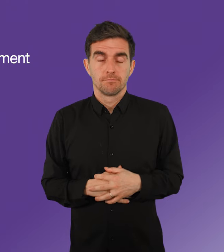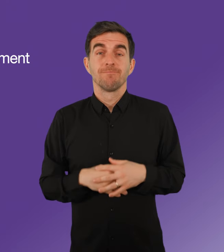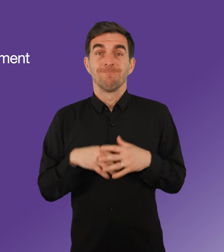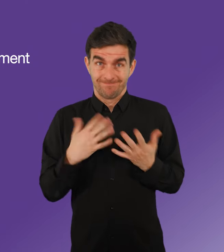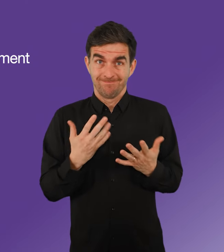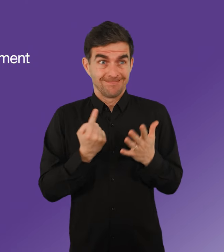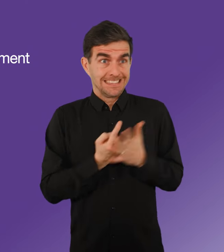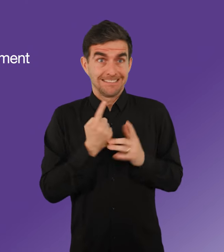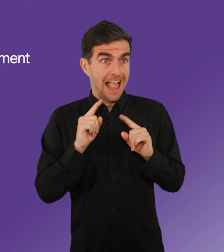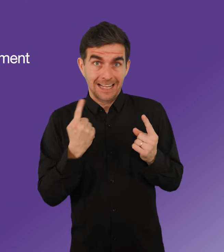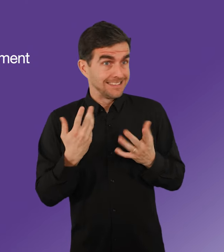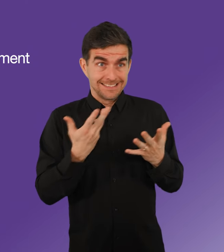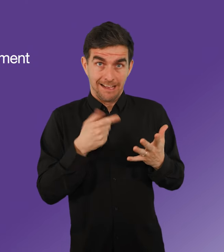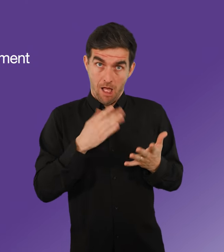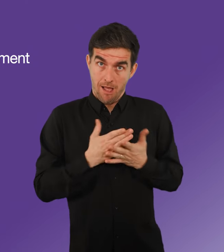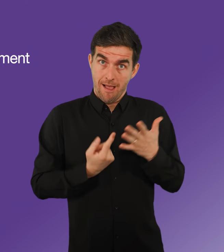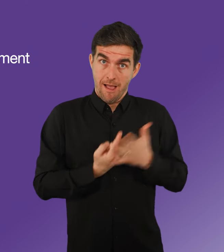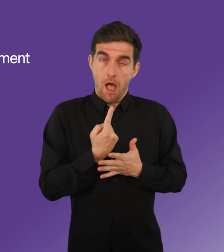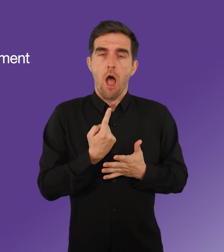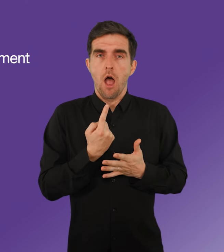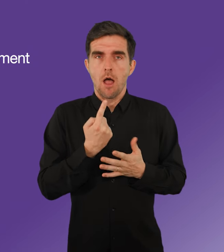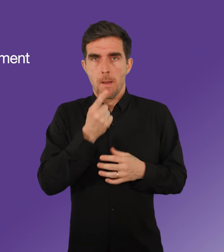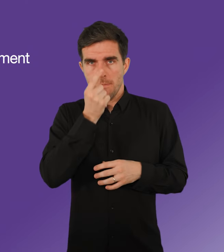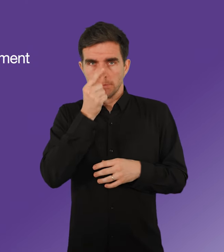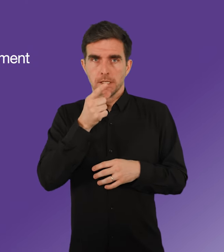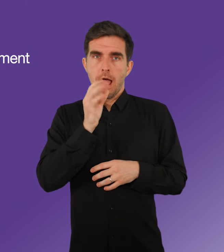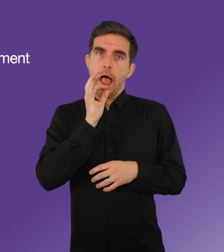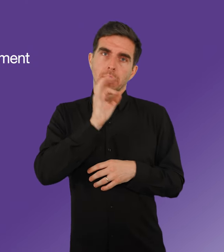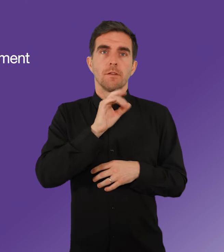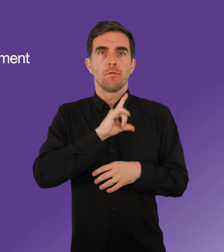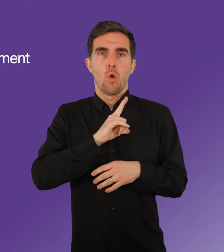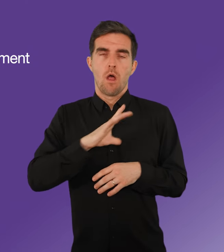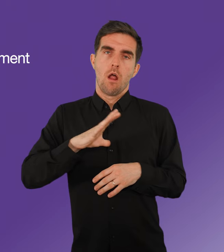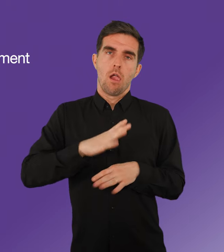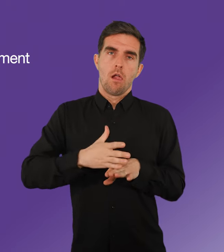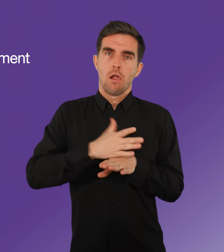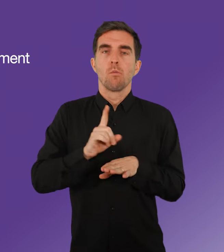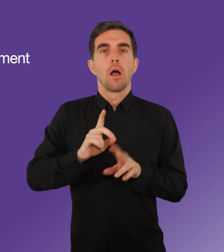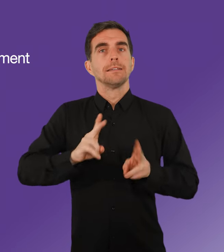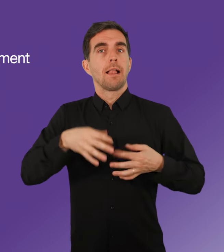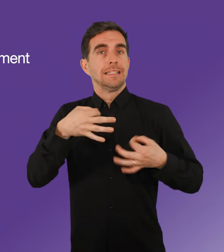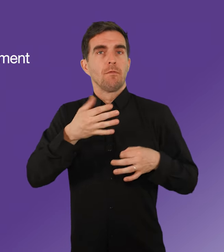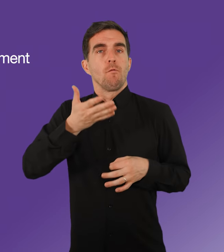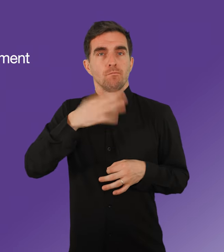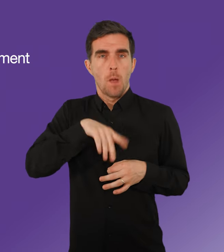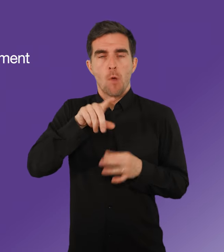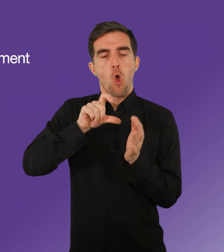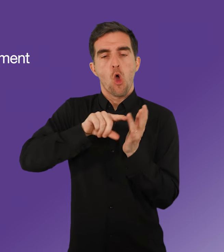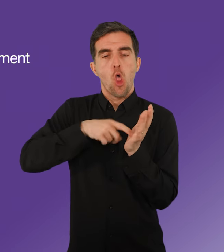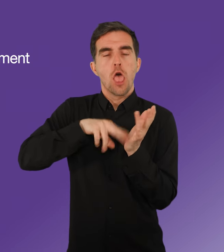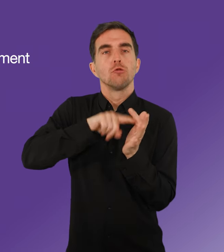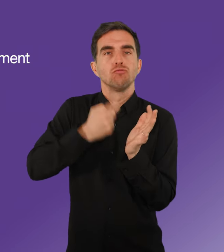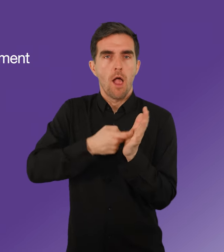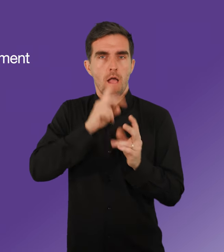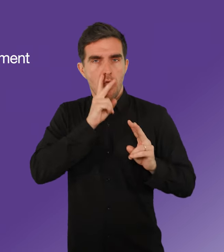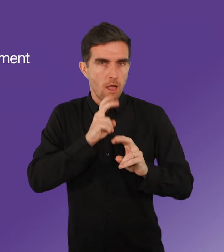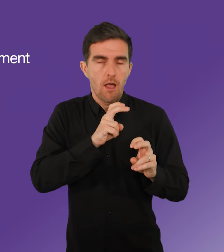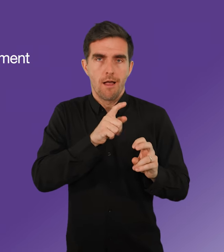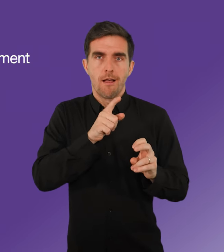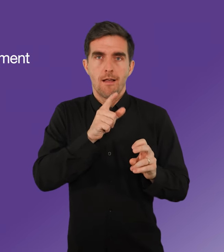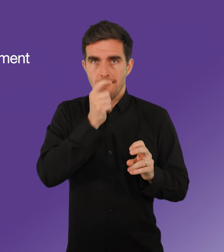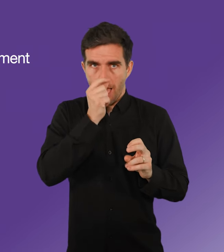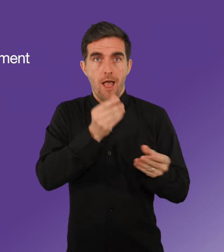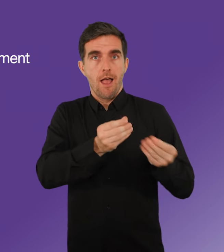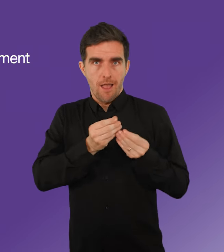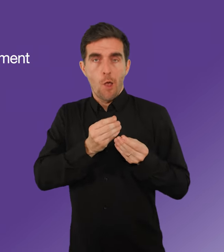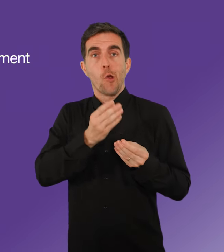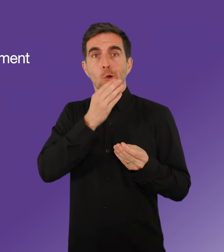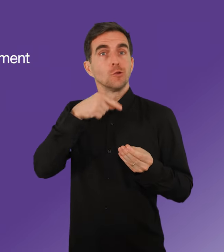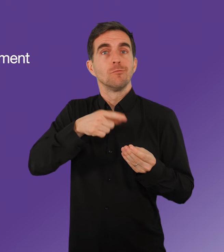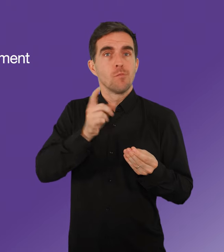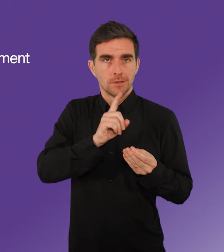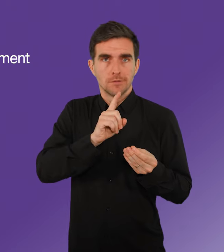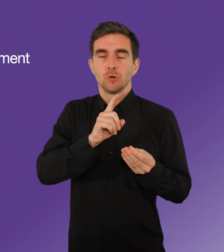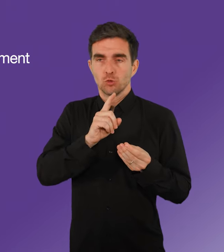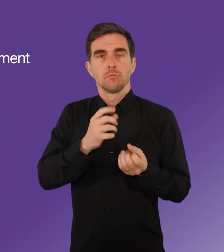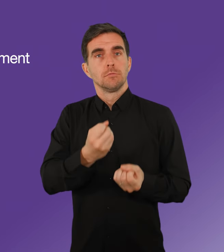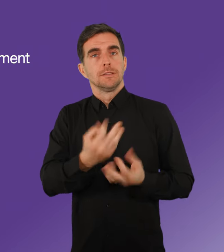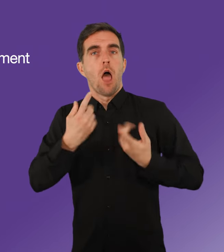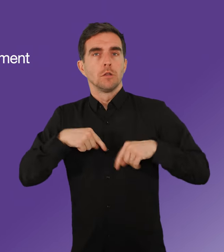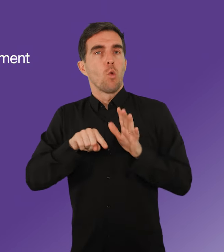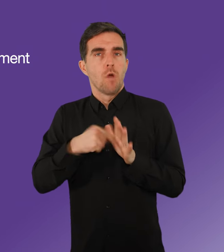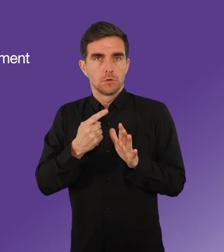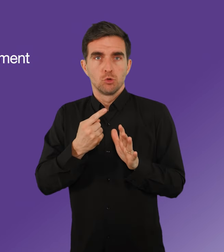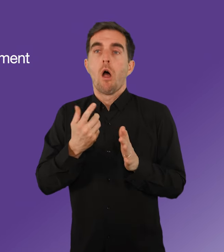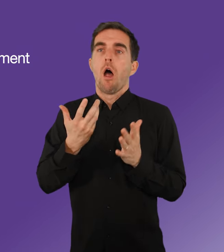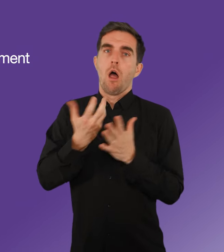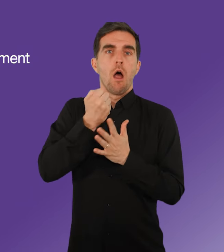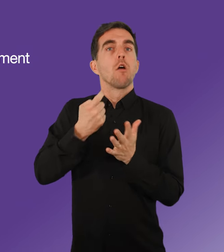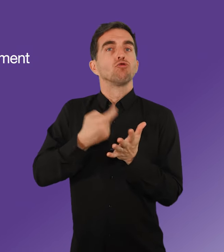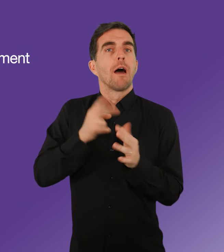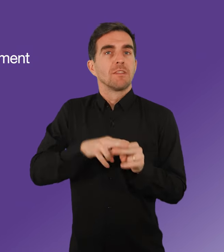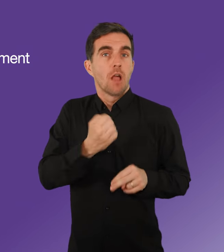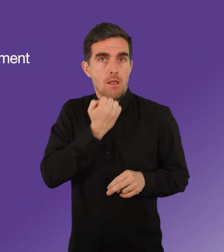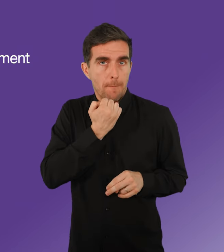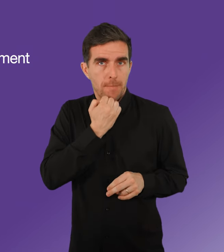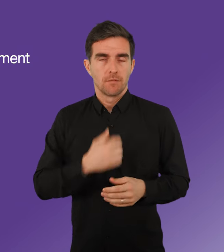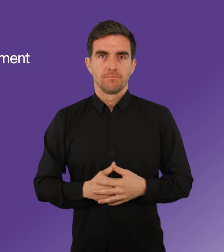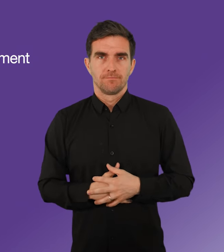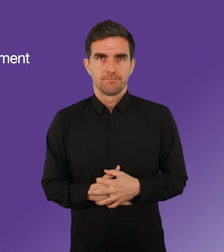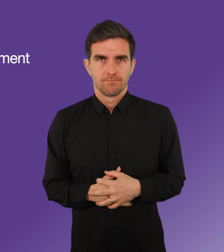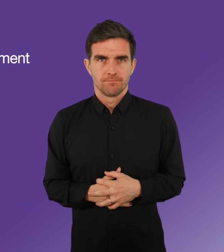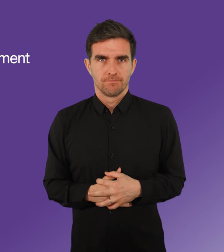If this happens, you can get an interim death certificate from the coroner that will enable you to use Tell Us Once to get a reference number.